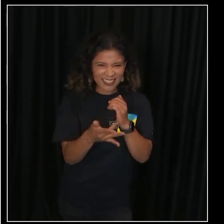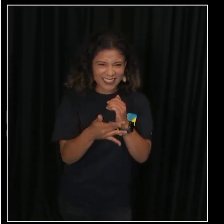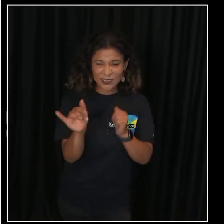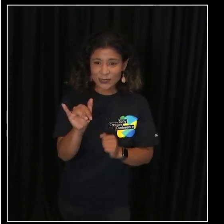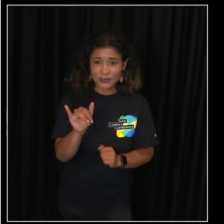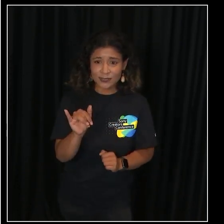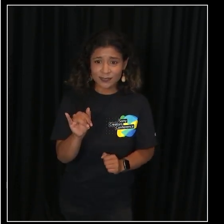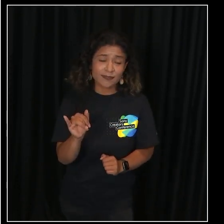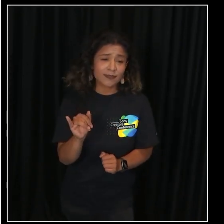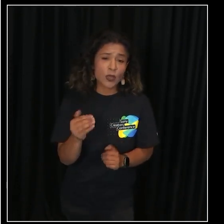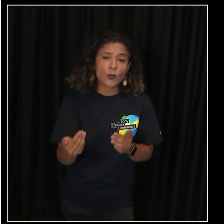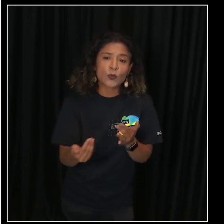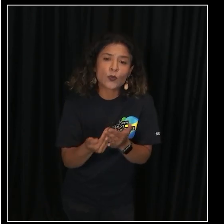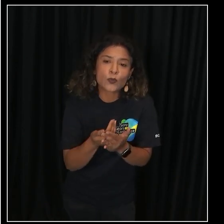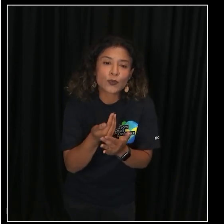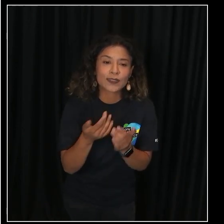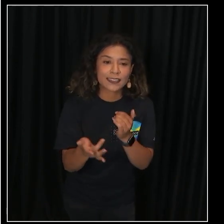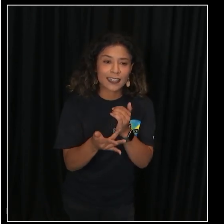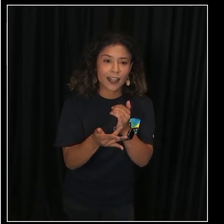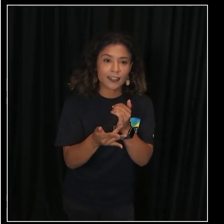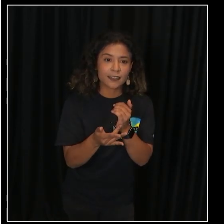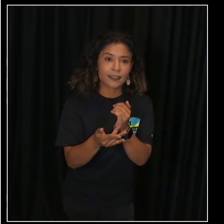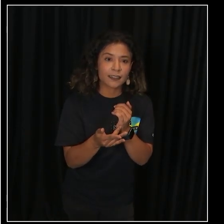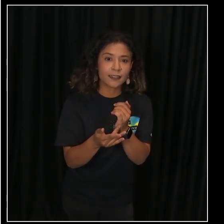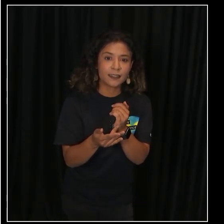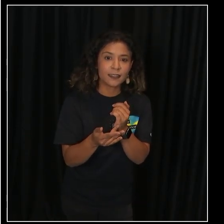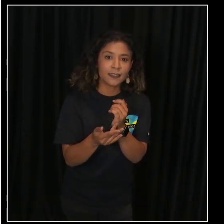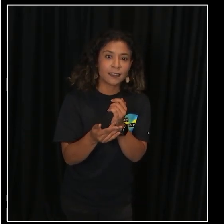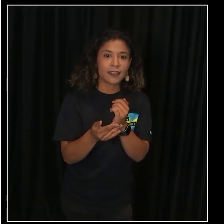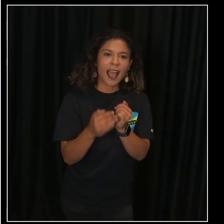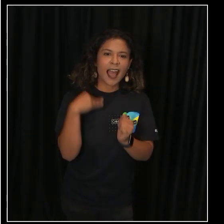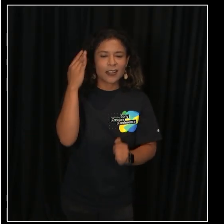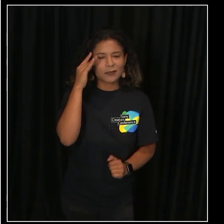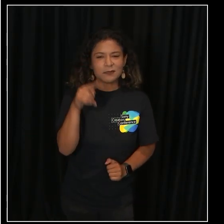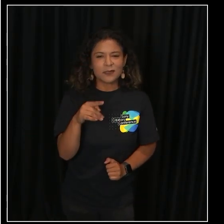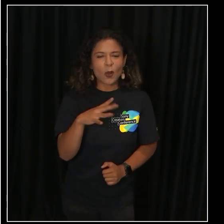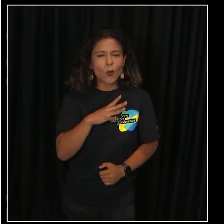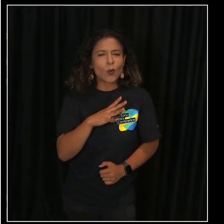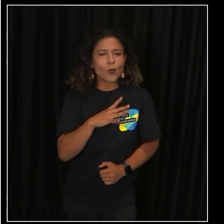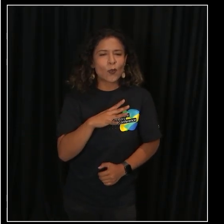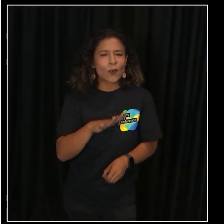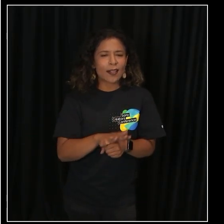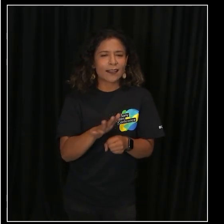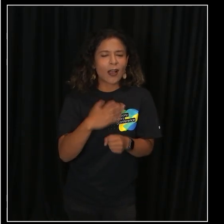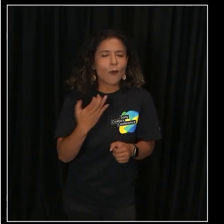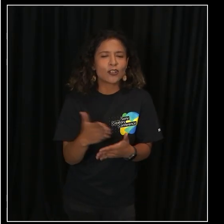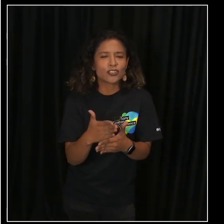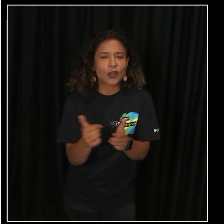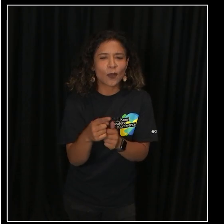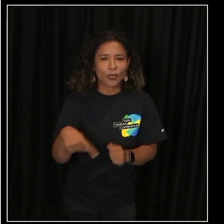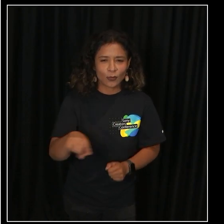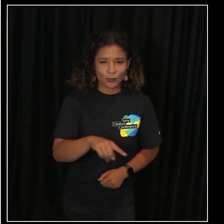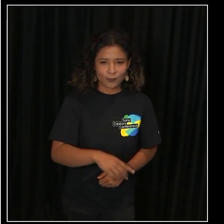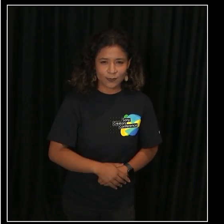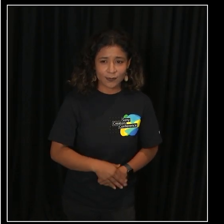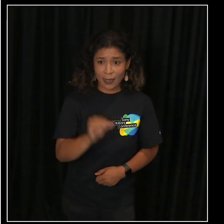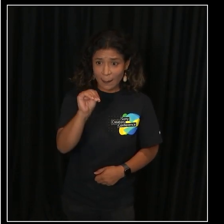kind of like the emerging technology ones. I don't know if these have legs, but they're cool enough that we should share them with you. So in addition to having the mesh space constraints,